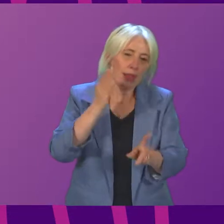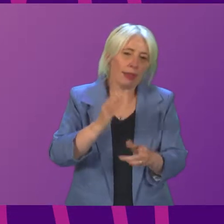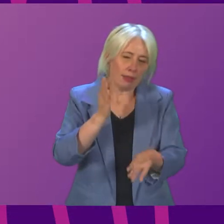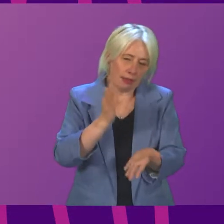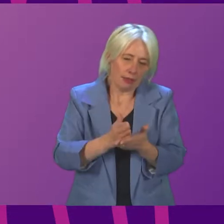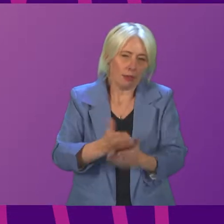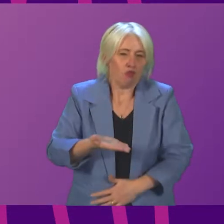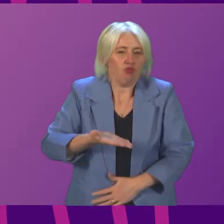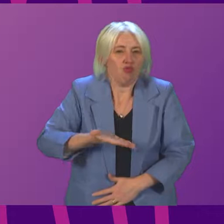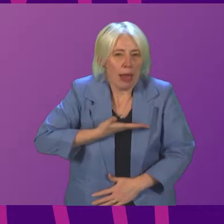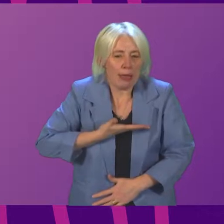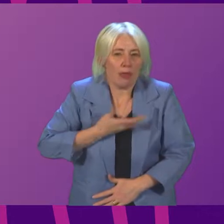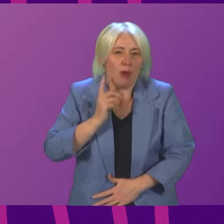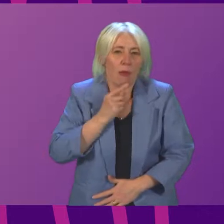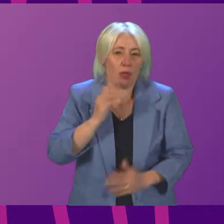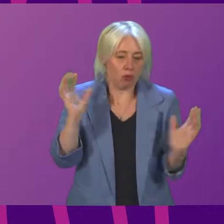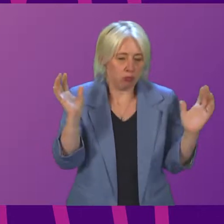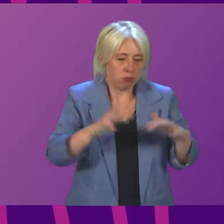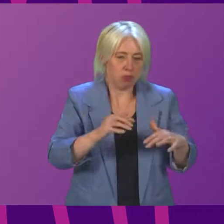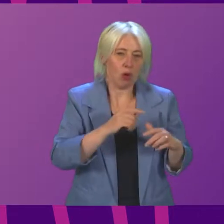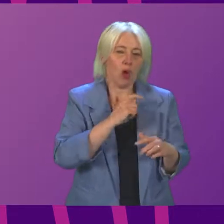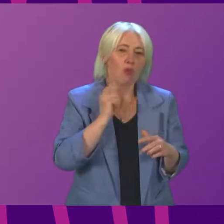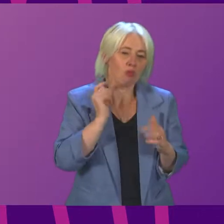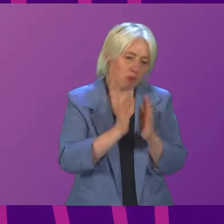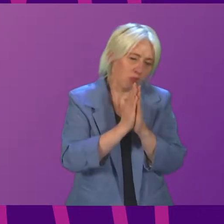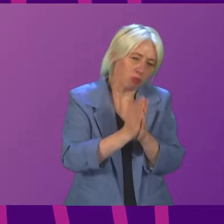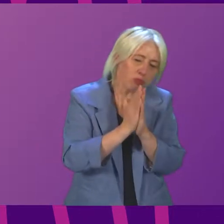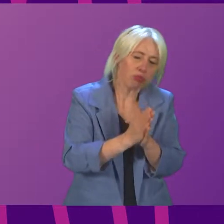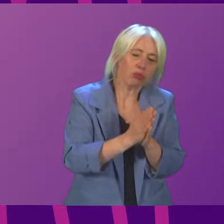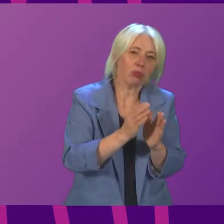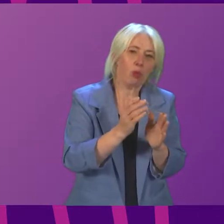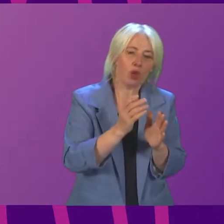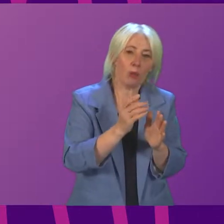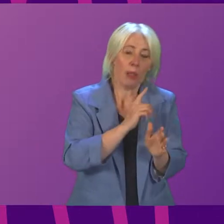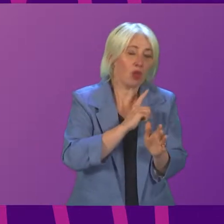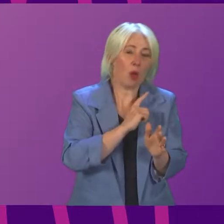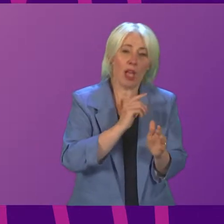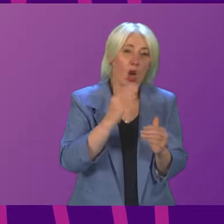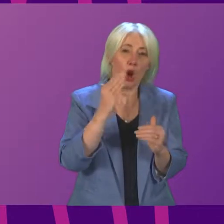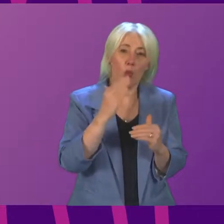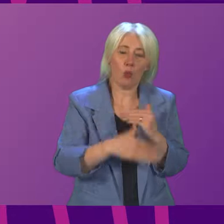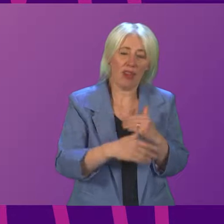together to worship, which is one of the reasons why we never applied the certification scheme to